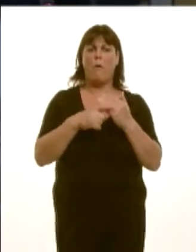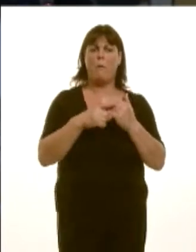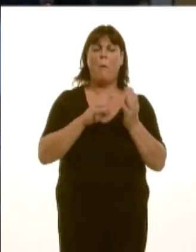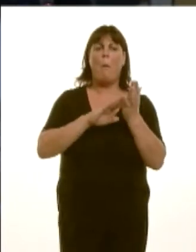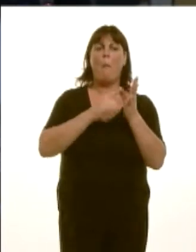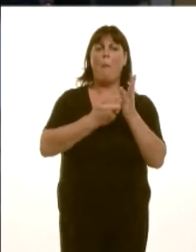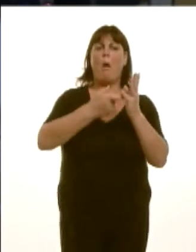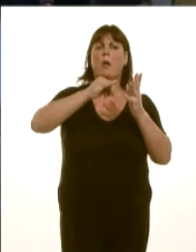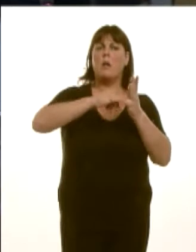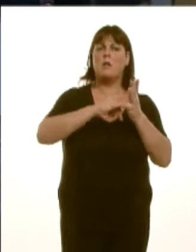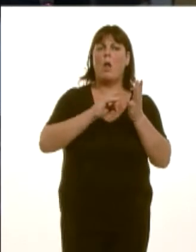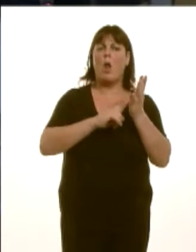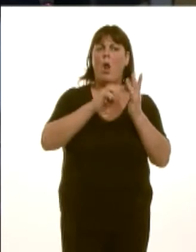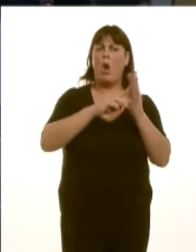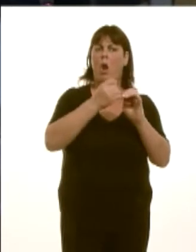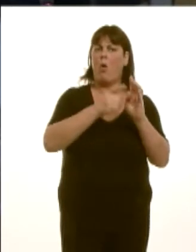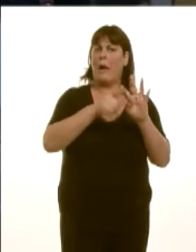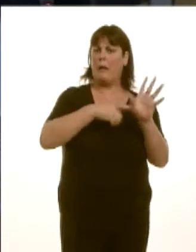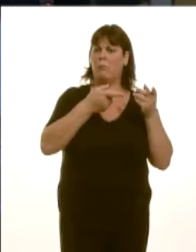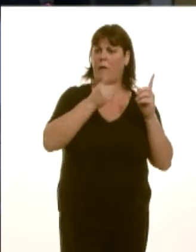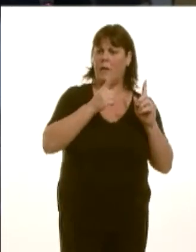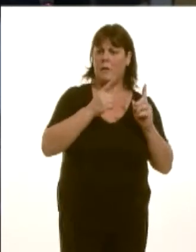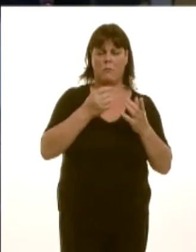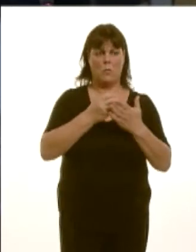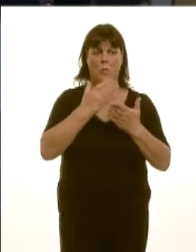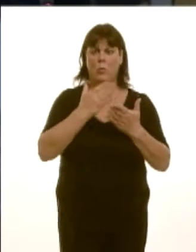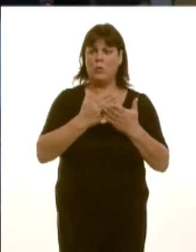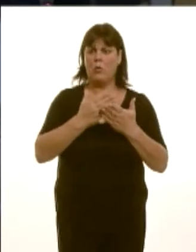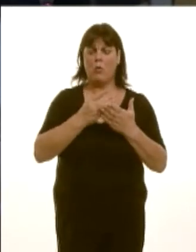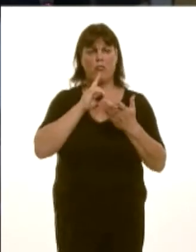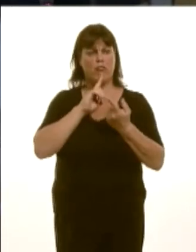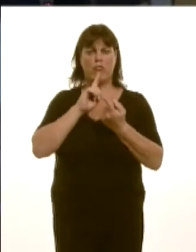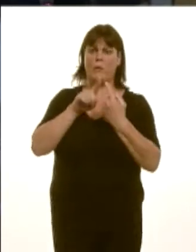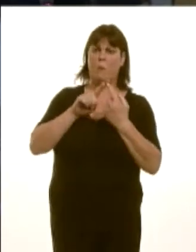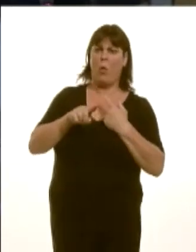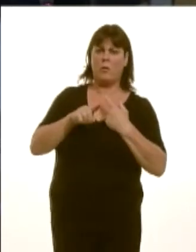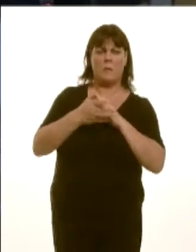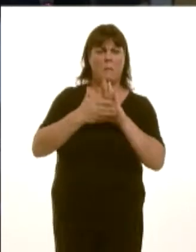can you ensure that the Government’s response confirms and grows community services?